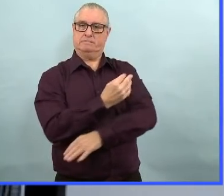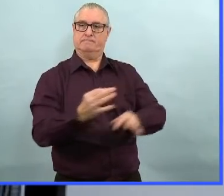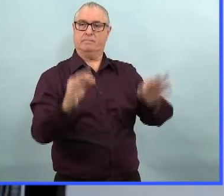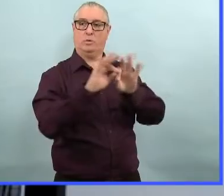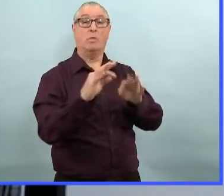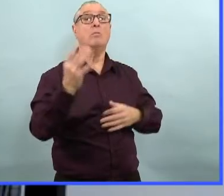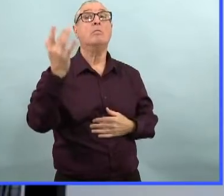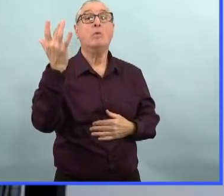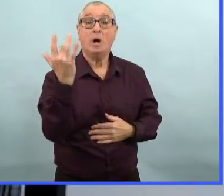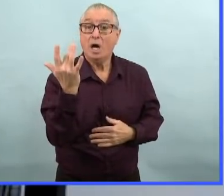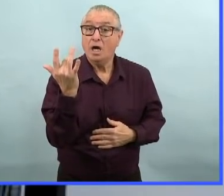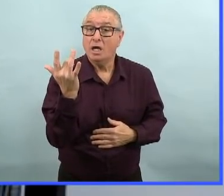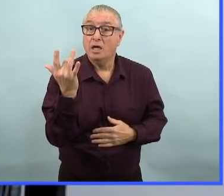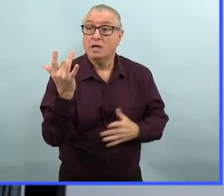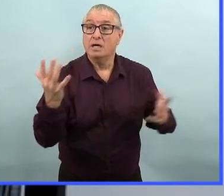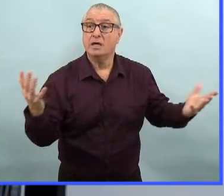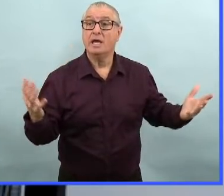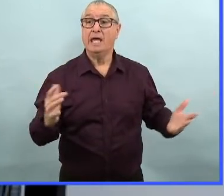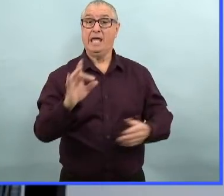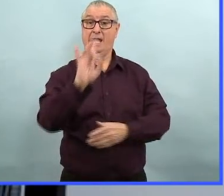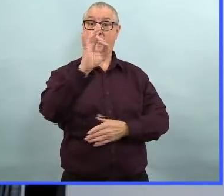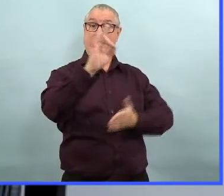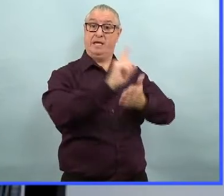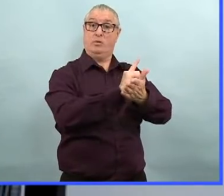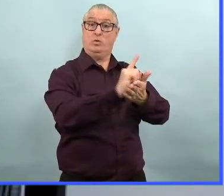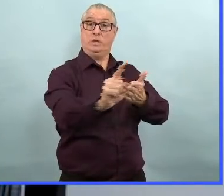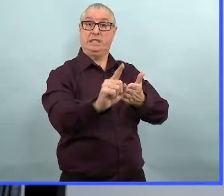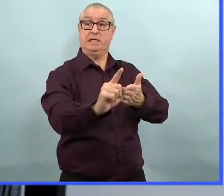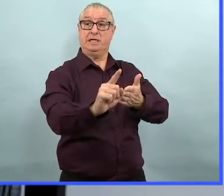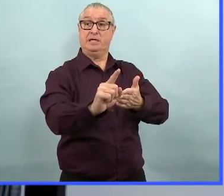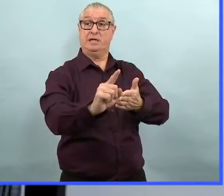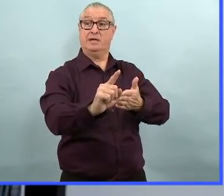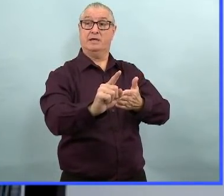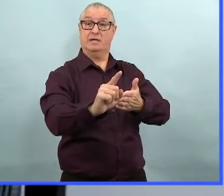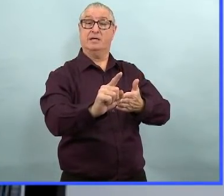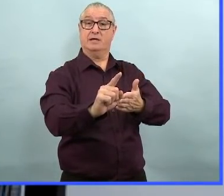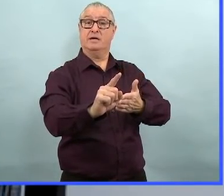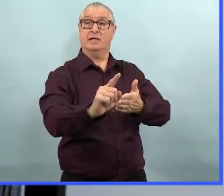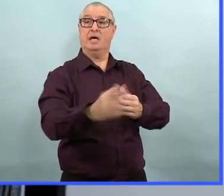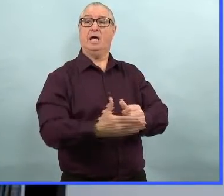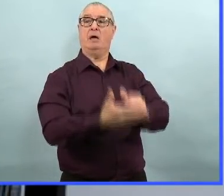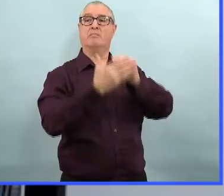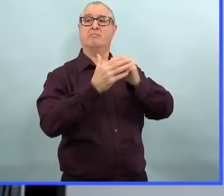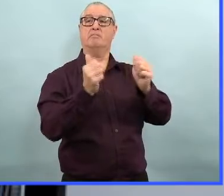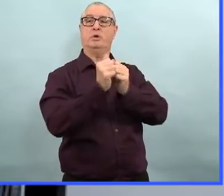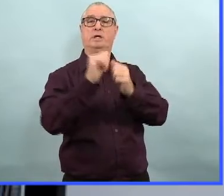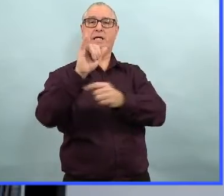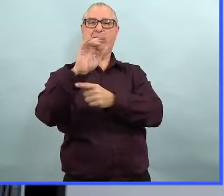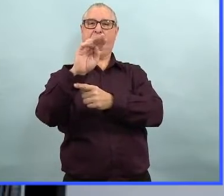know that eight weeks produces a stronger immune response than four weeks and potentially has fewer